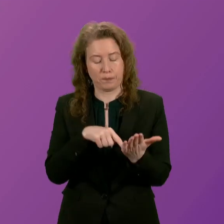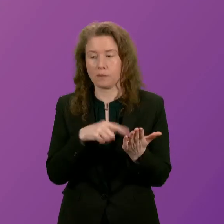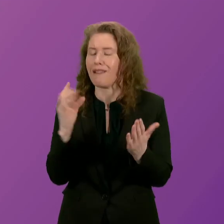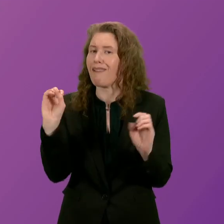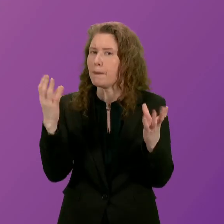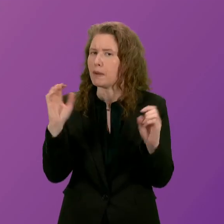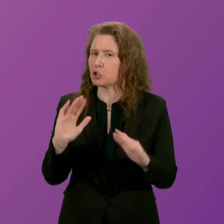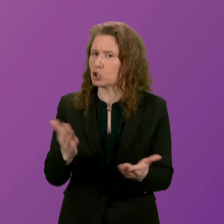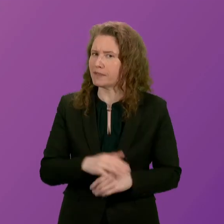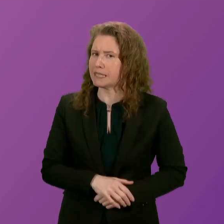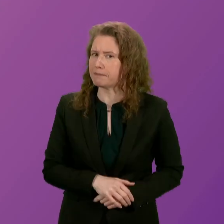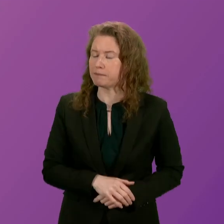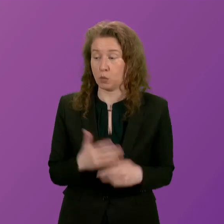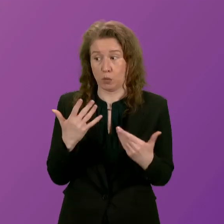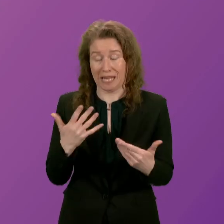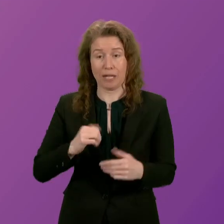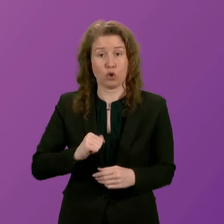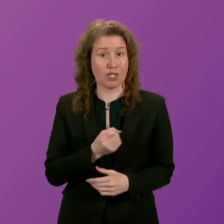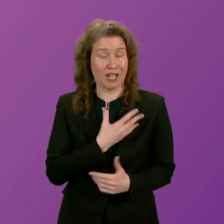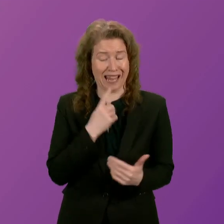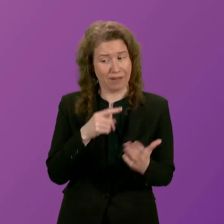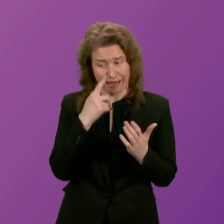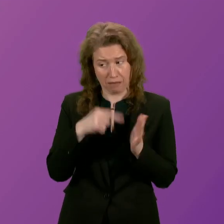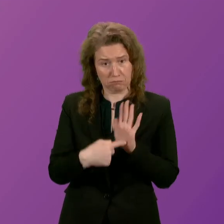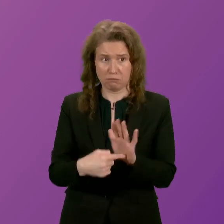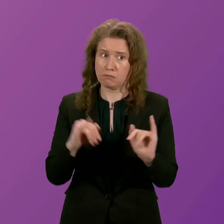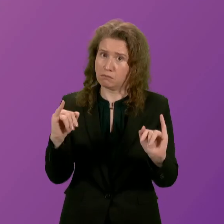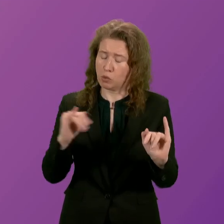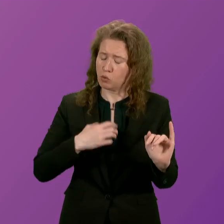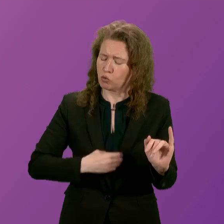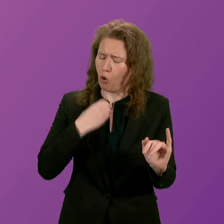service. Today, Scottish Labour can reveal shocking new figures that show that ambulances